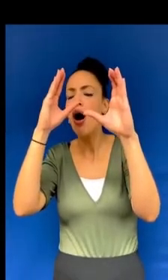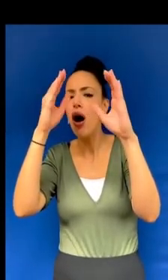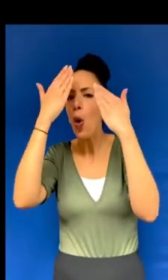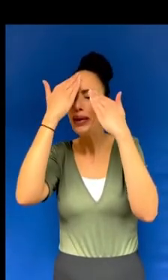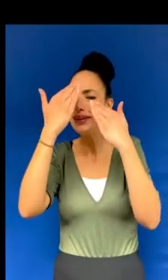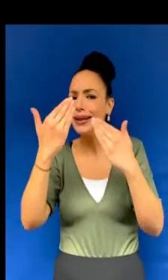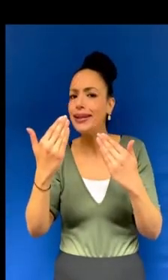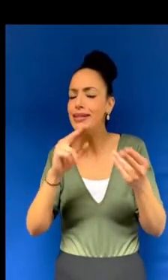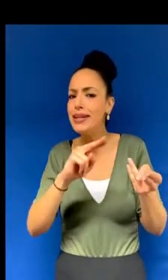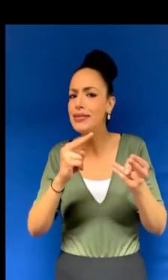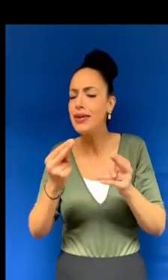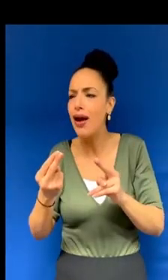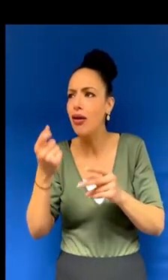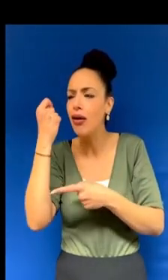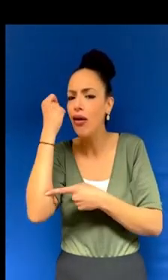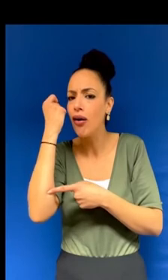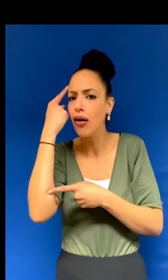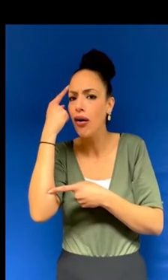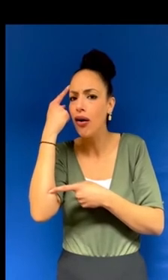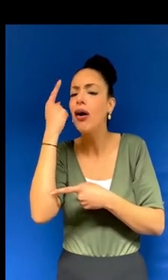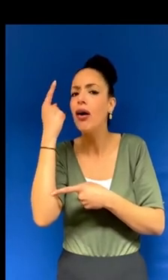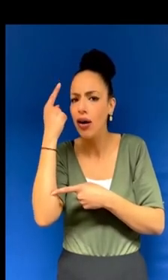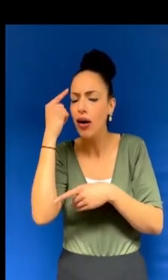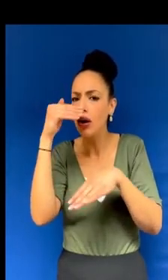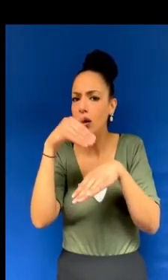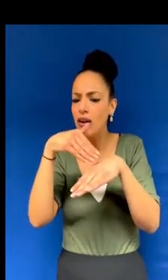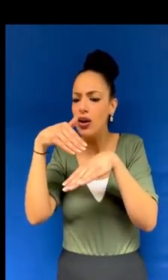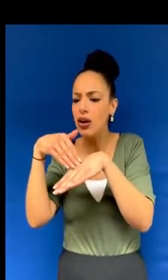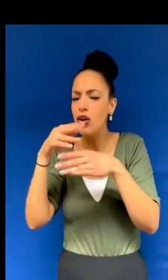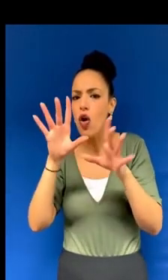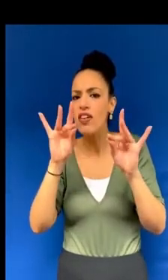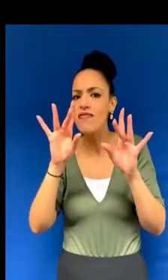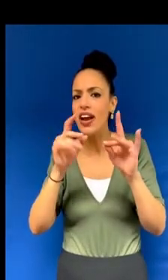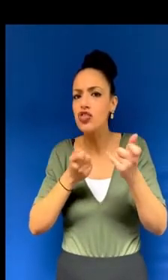now when people talk about what a good death is, what that actually means,